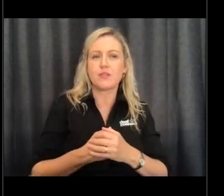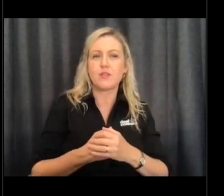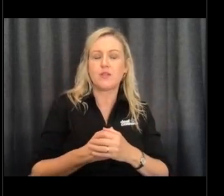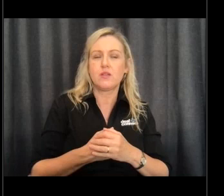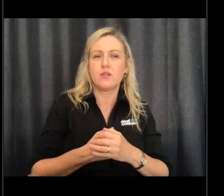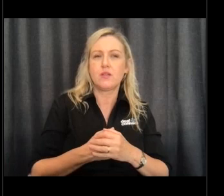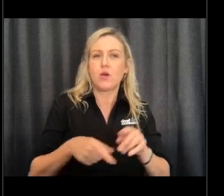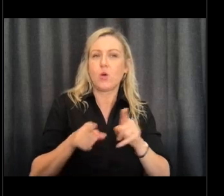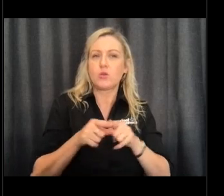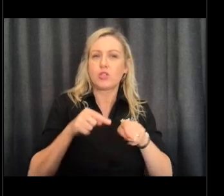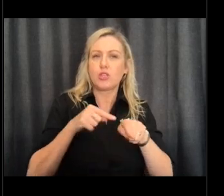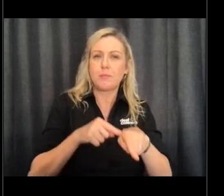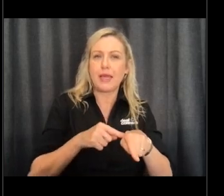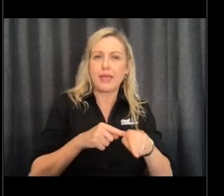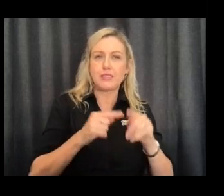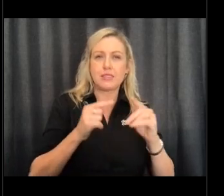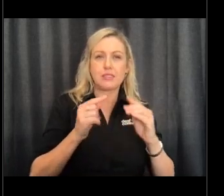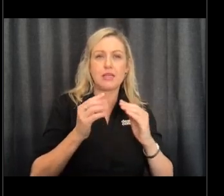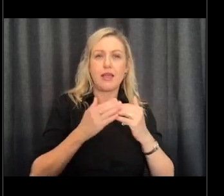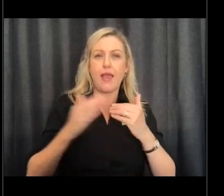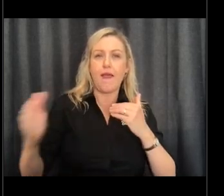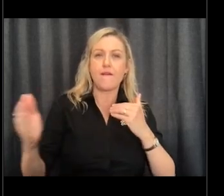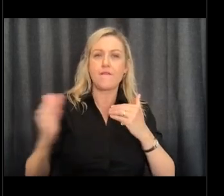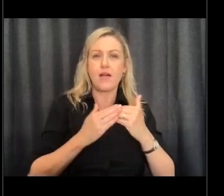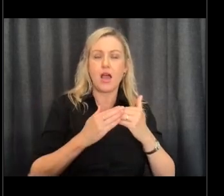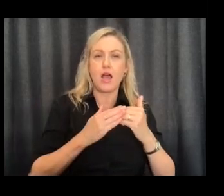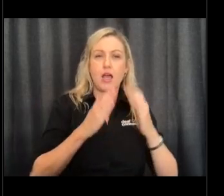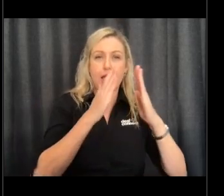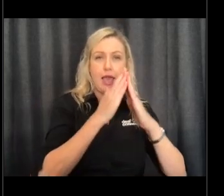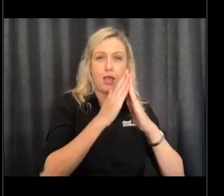trees are away from the property, things like that.